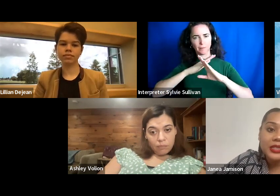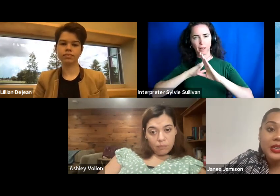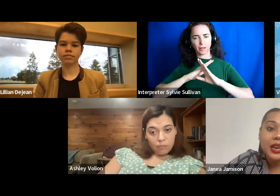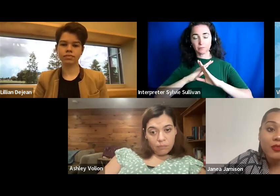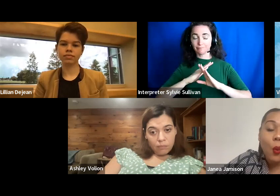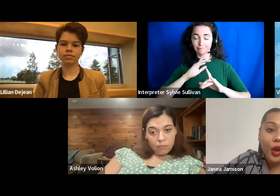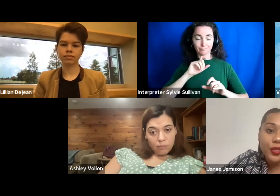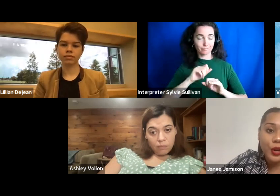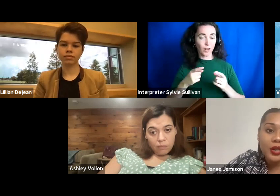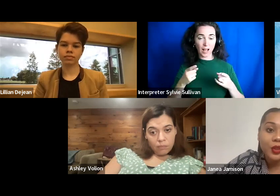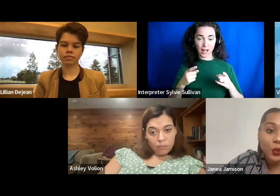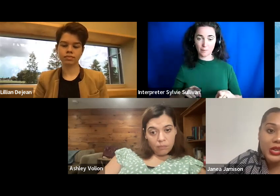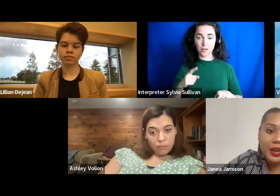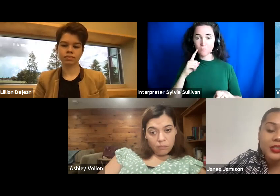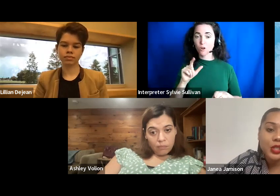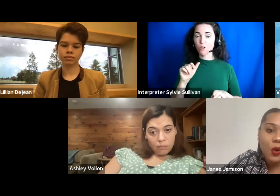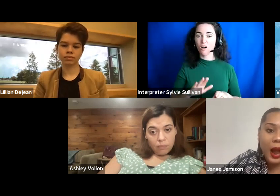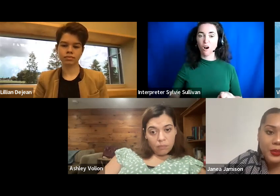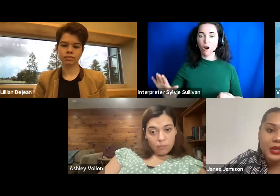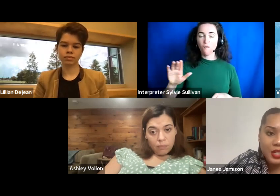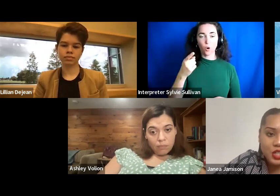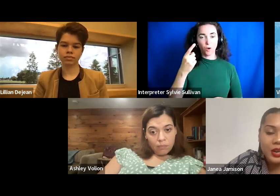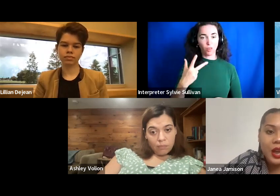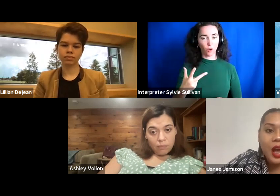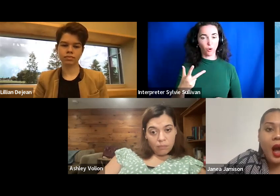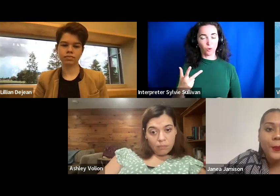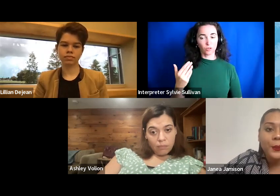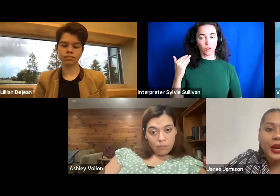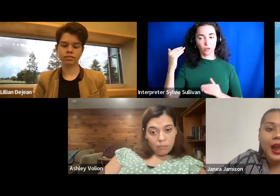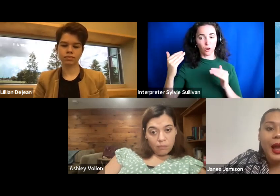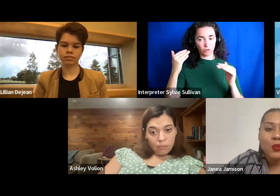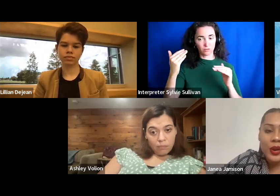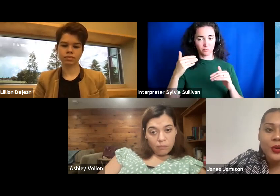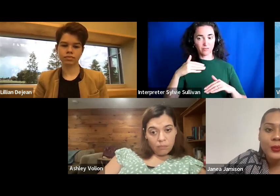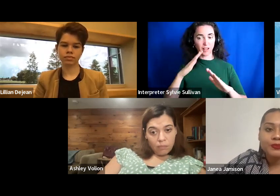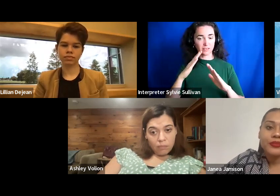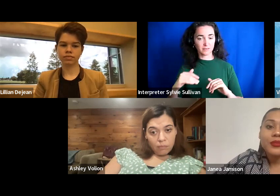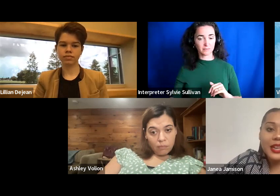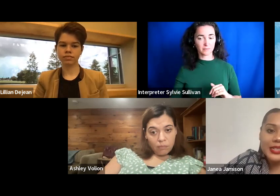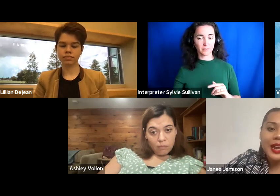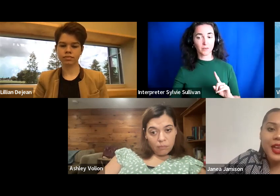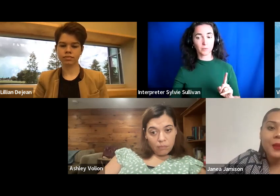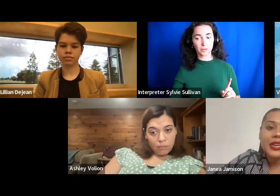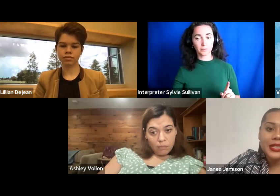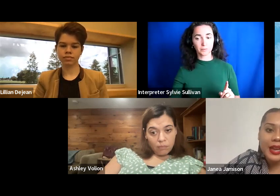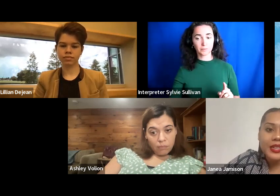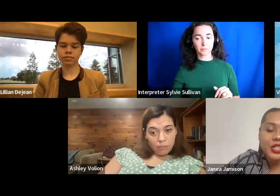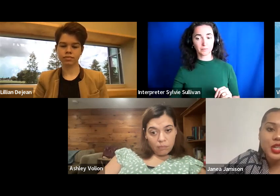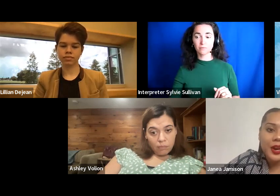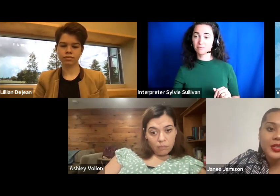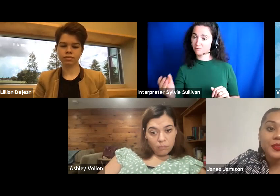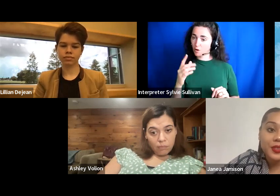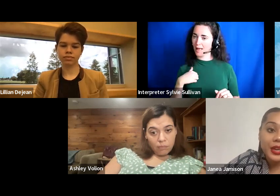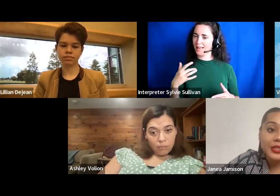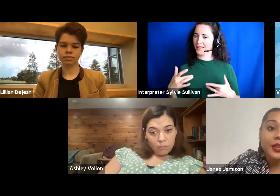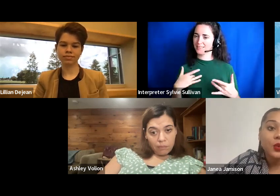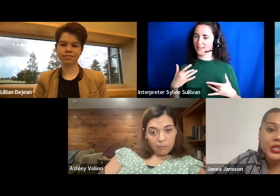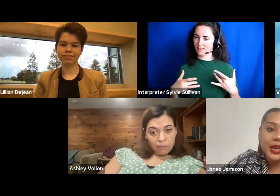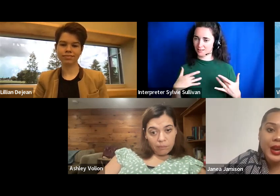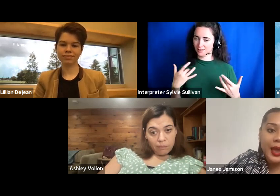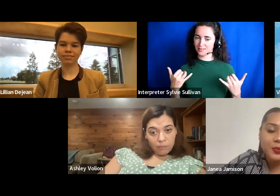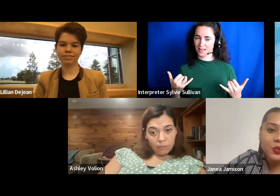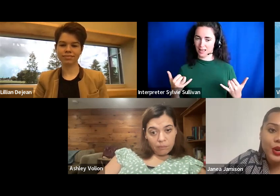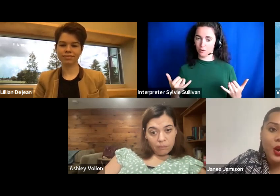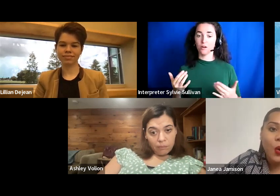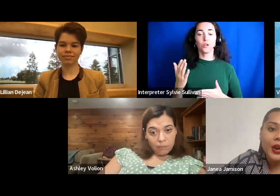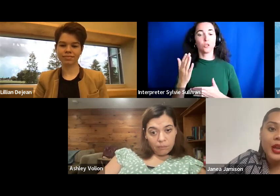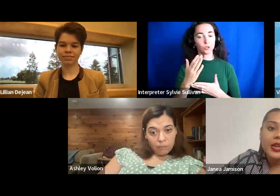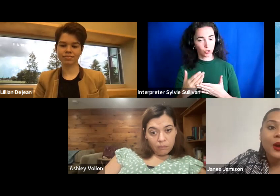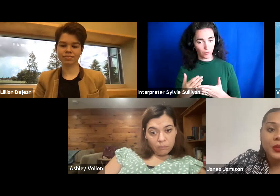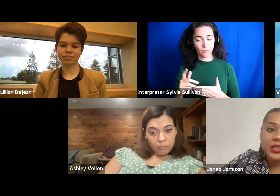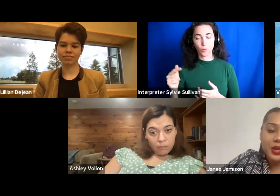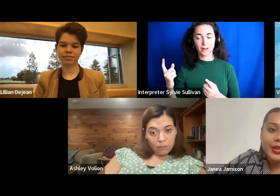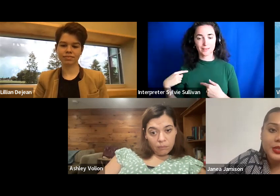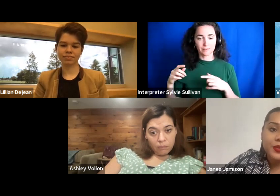Again for one third of louisiana's adult population but I will say that i'm excited to share some of the things that Louisiana has been working on to help alleviate some of these